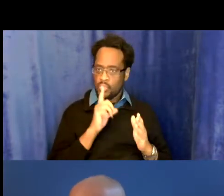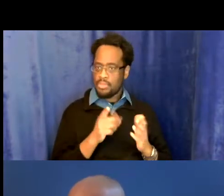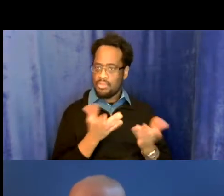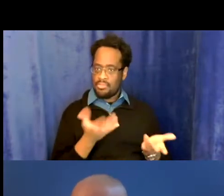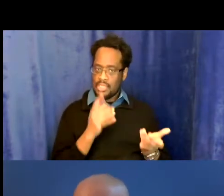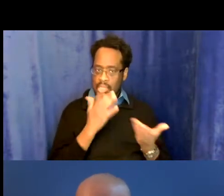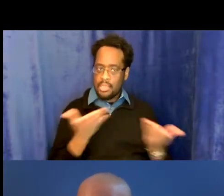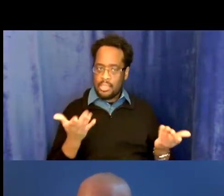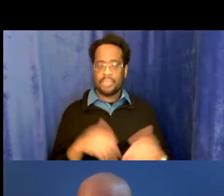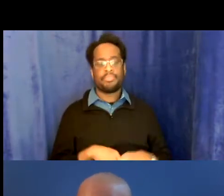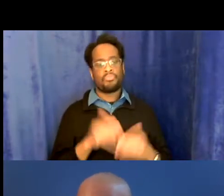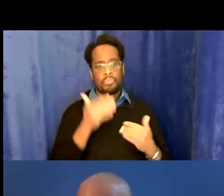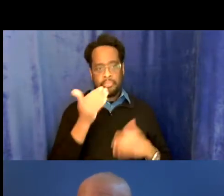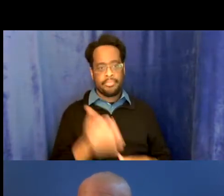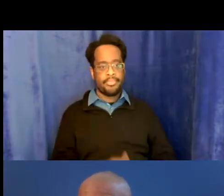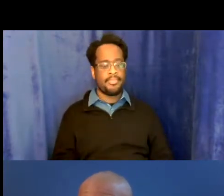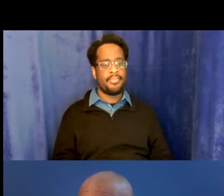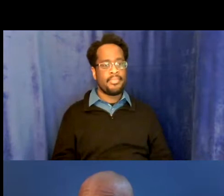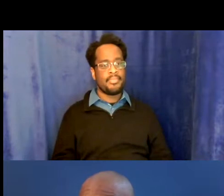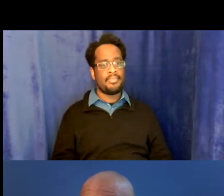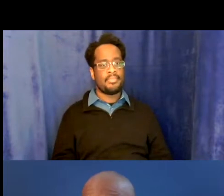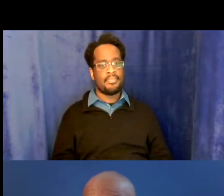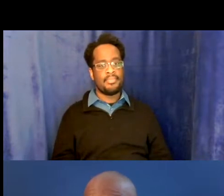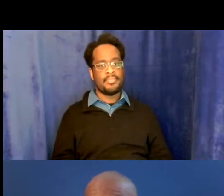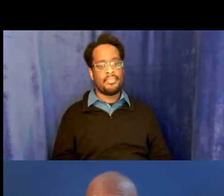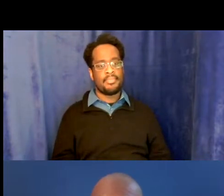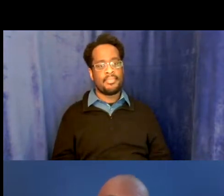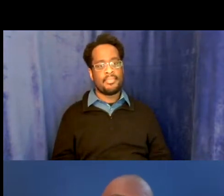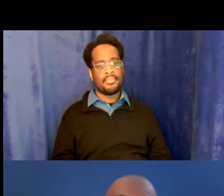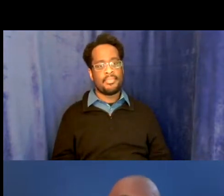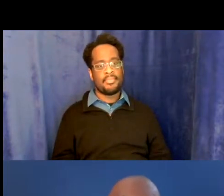which means that this is was a true thing that was happening (next slide please)